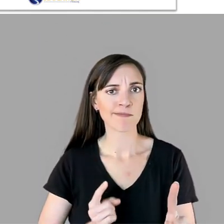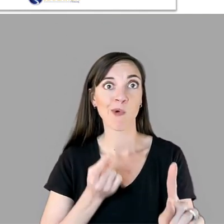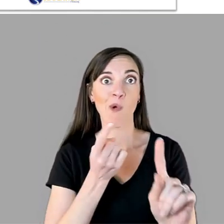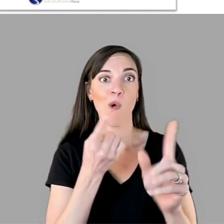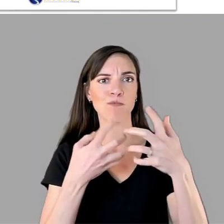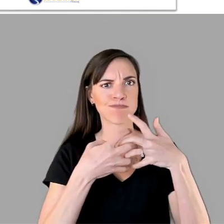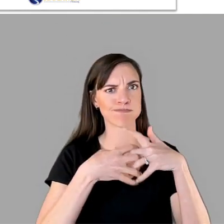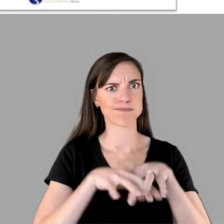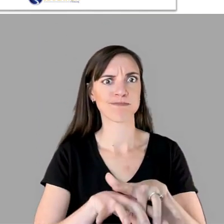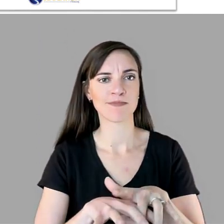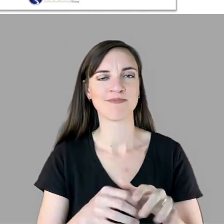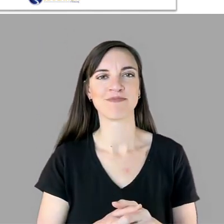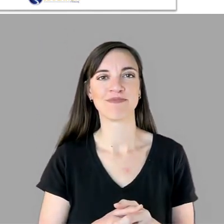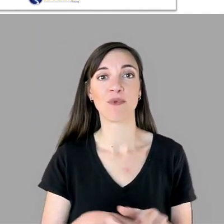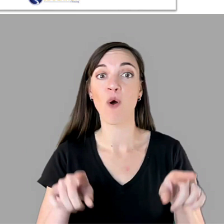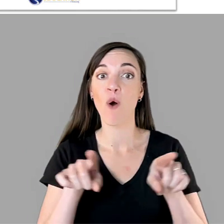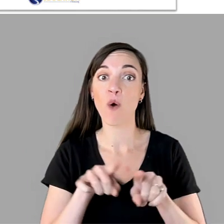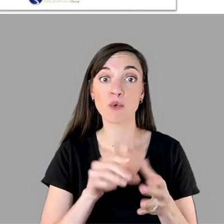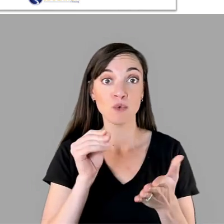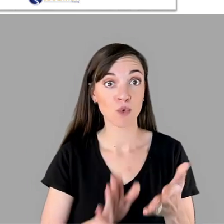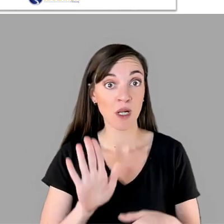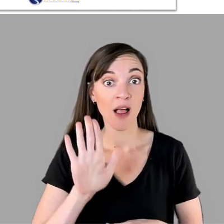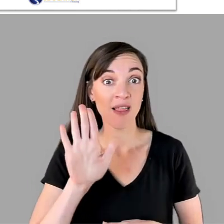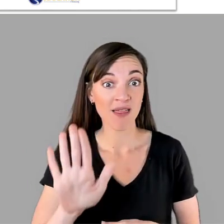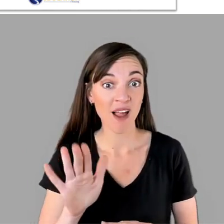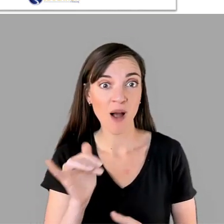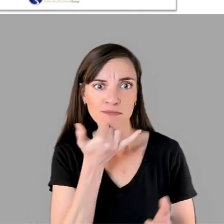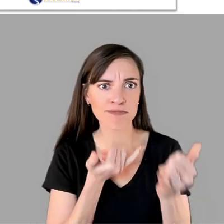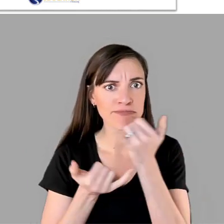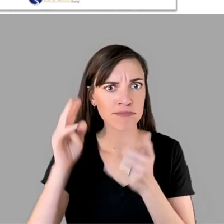information aligned to learning goals or objectives that specifically addresses